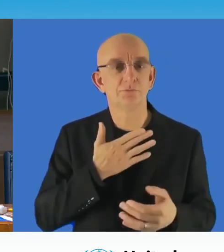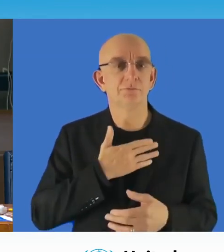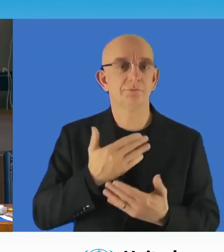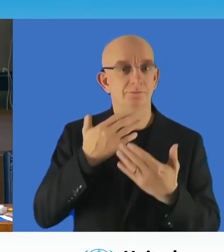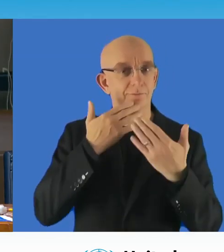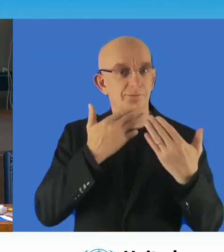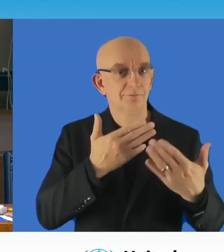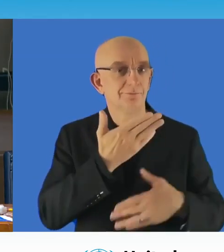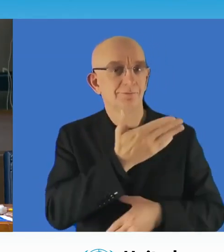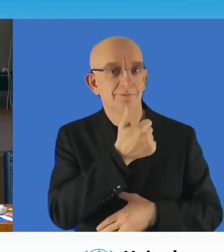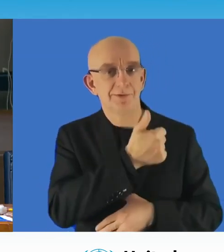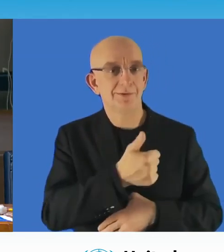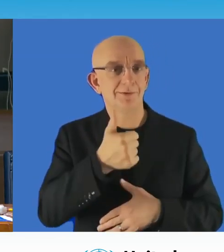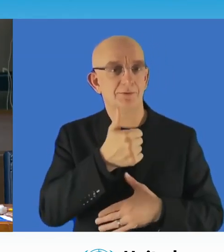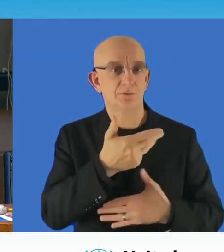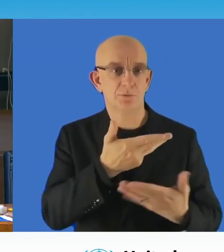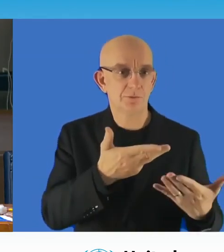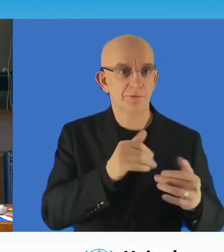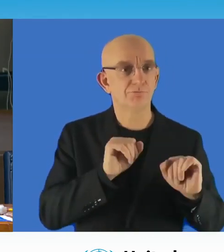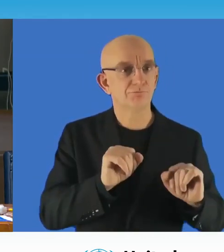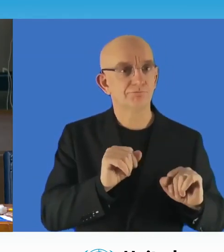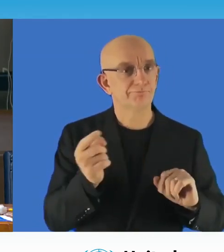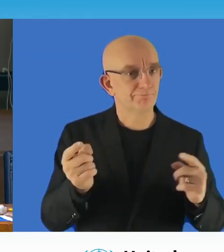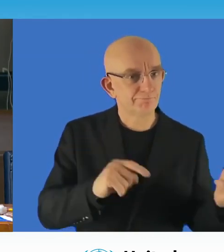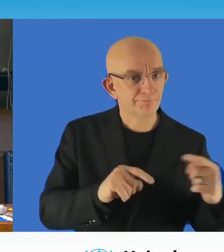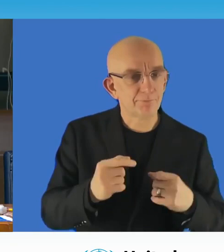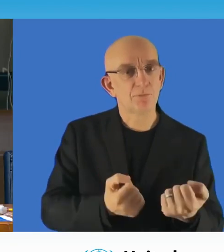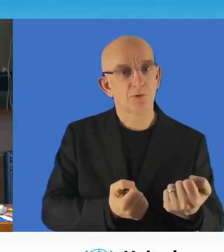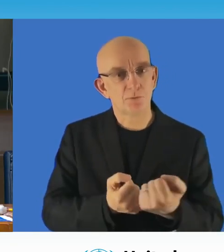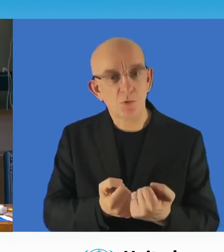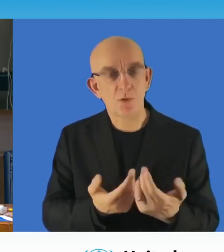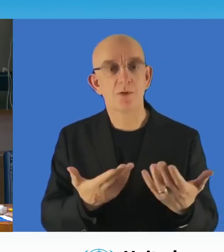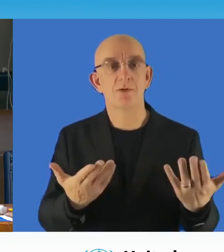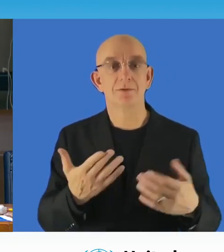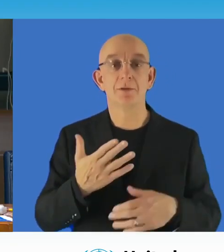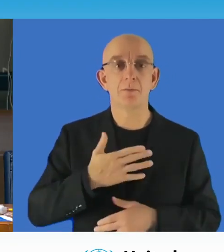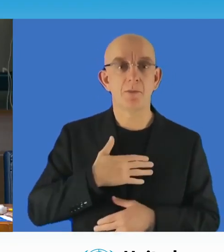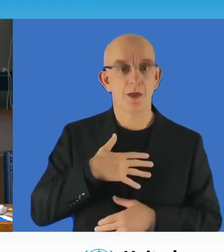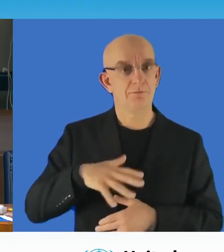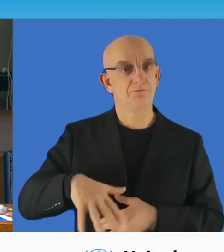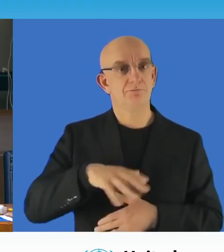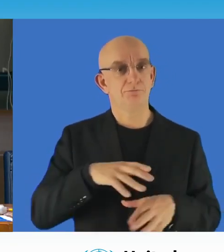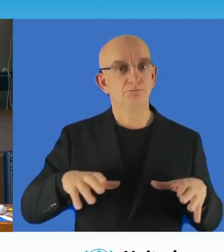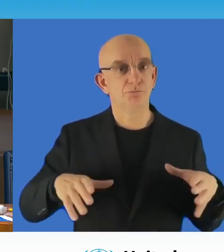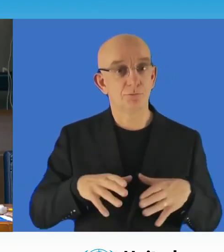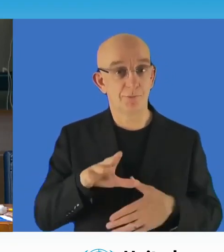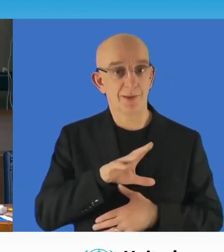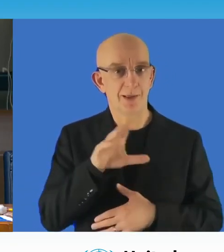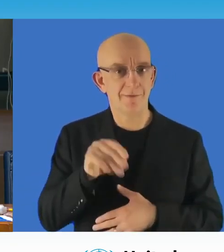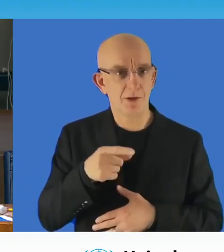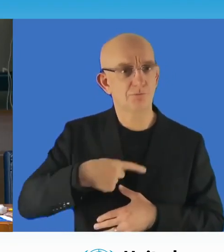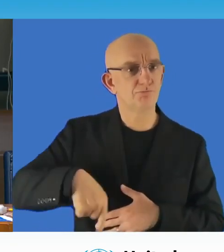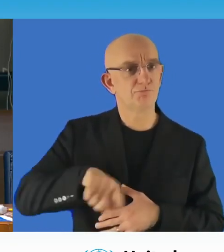their great uh coll collaboration um since I came to New York uh the crpd has been the